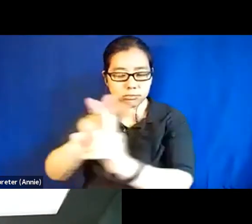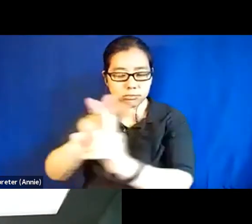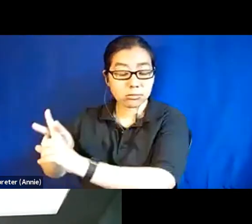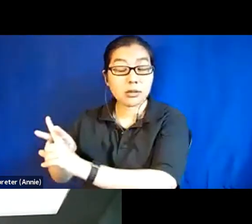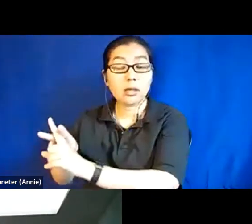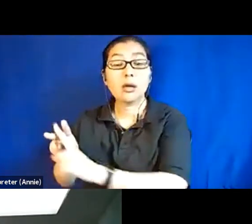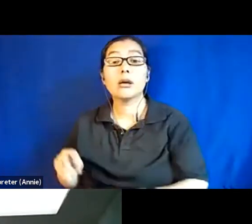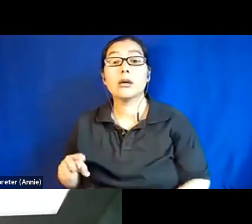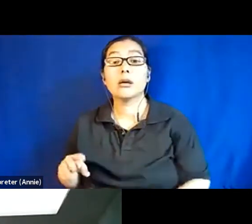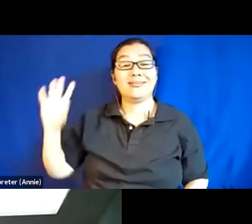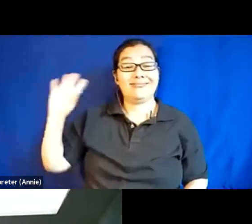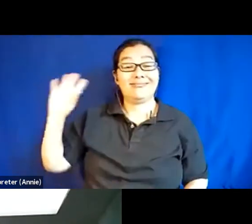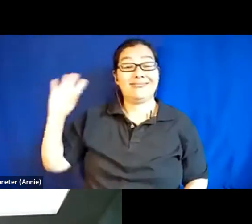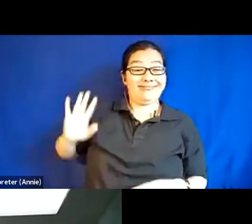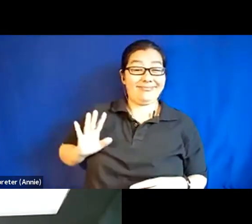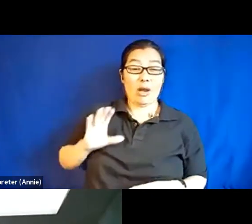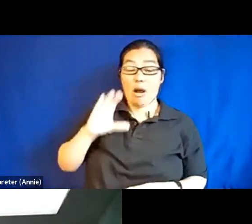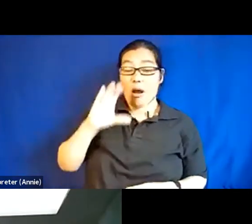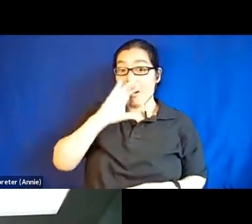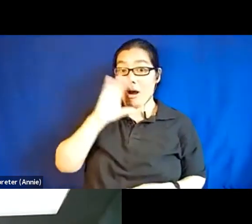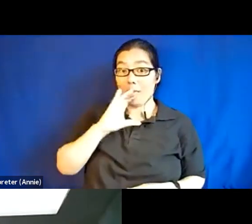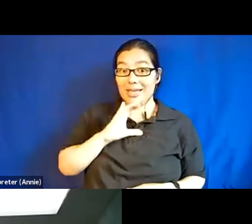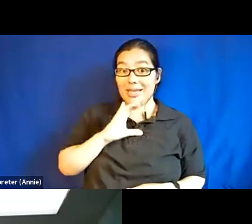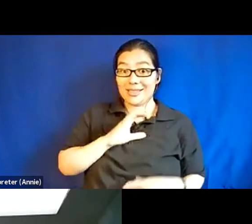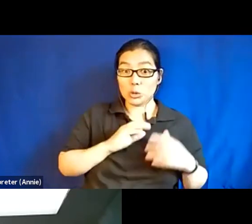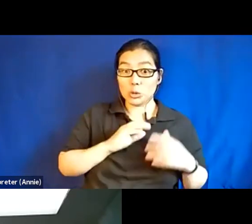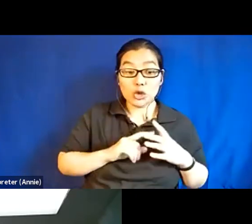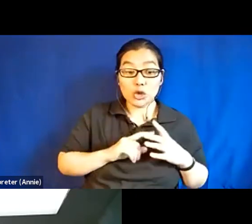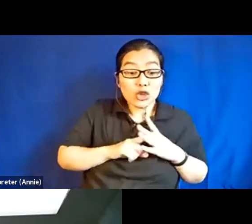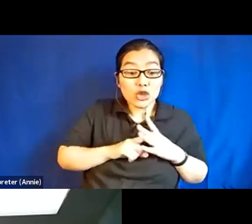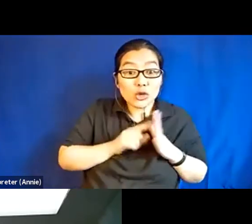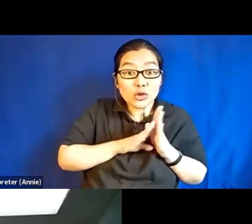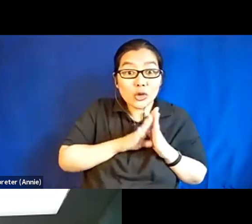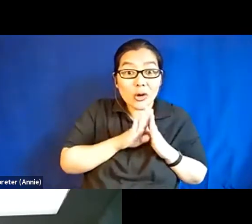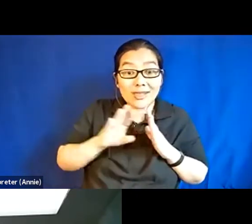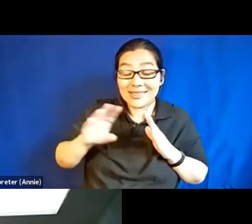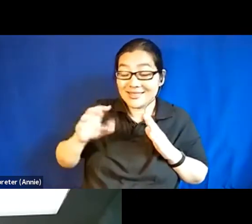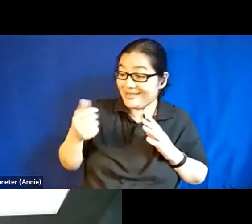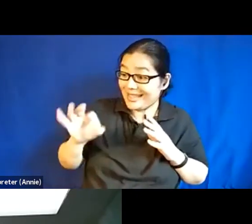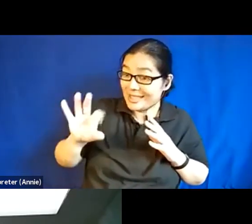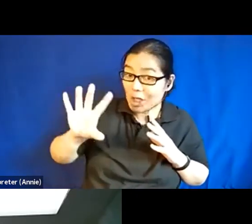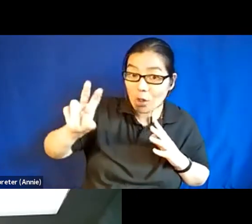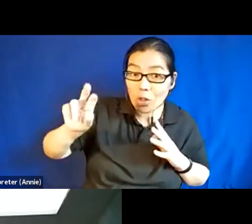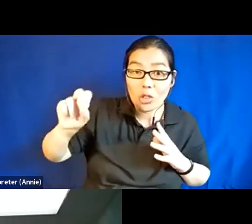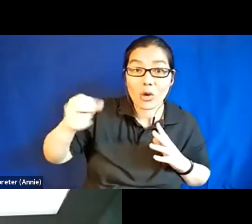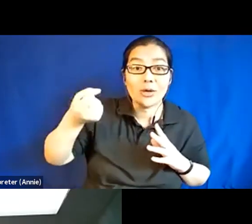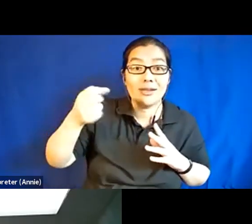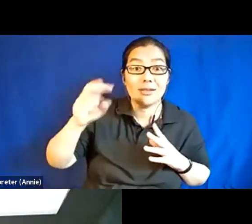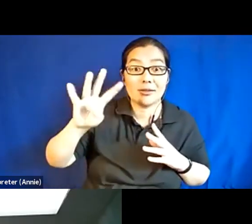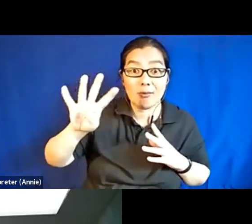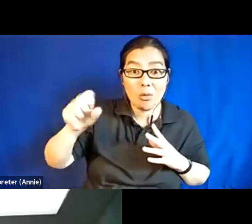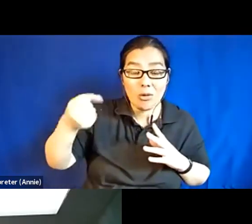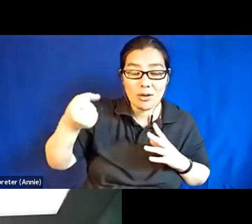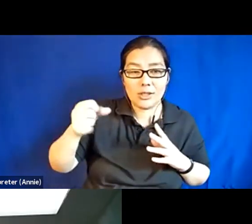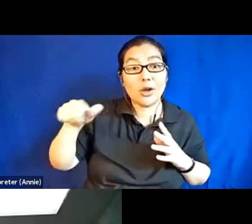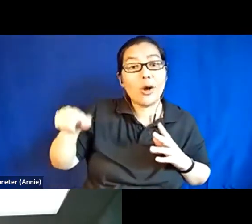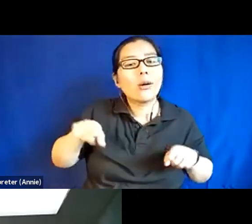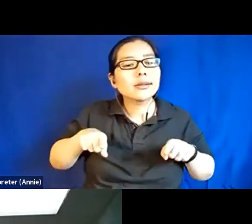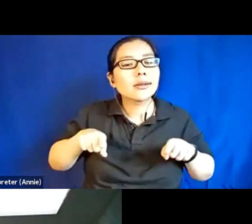infancy in the thirties and 40s, there was another industry in its infancy and it was radio